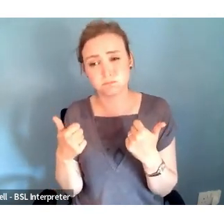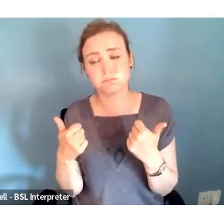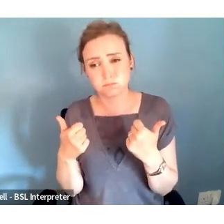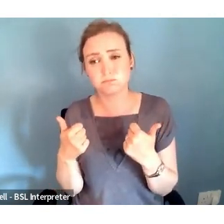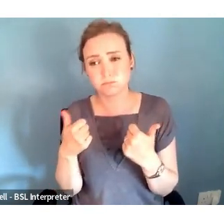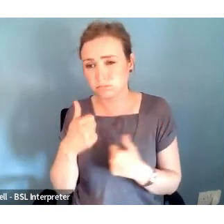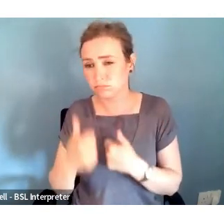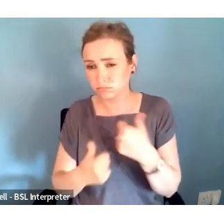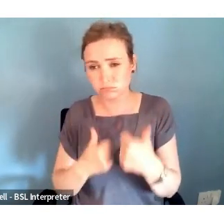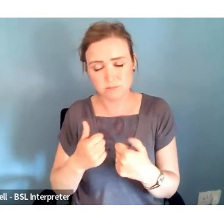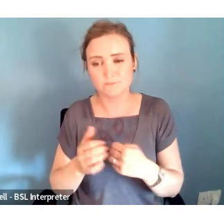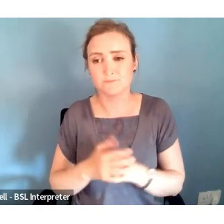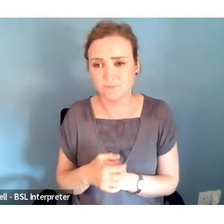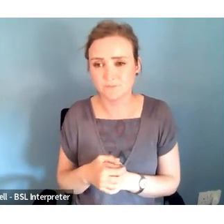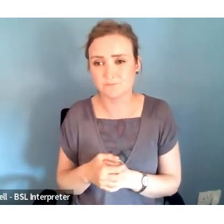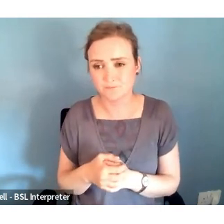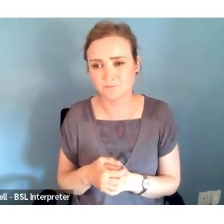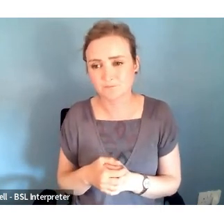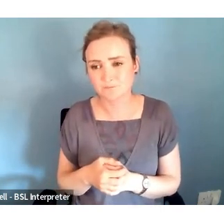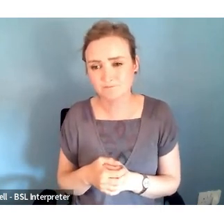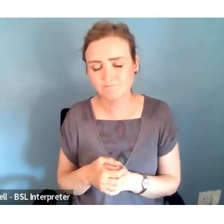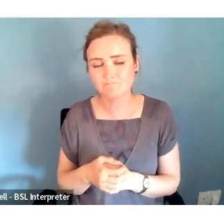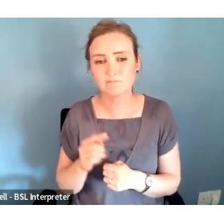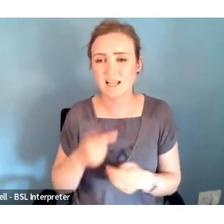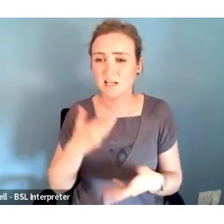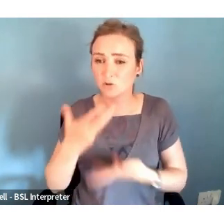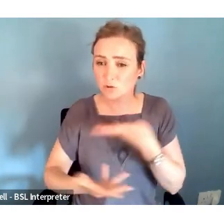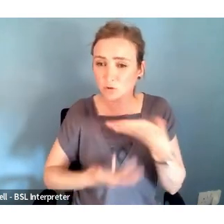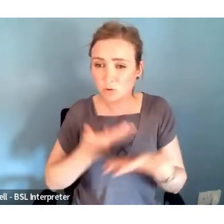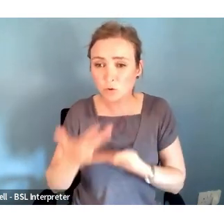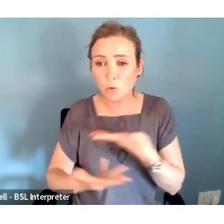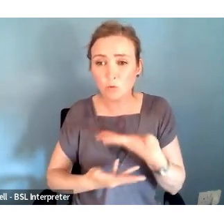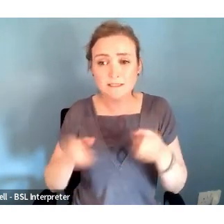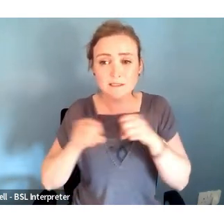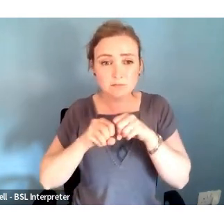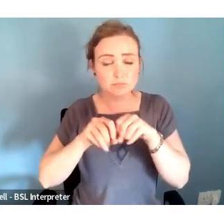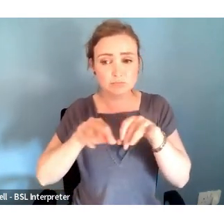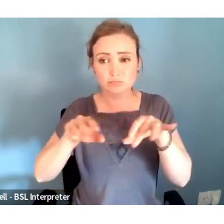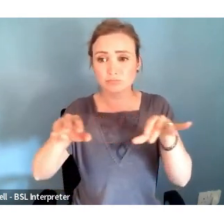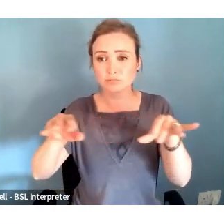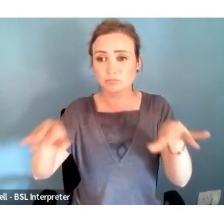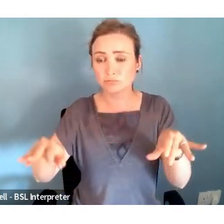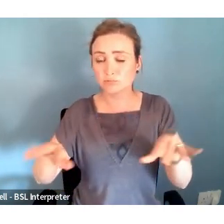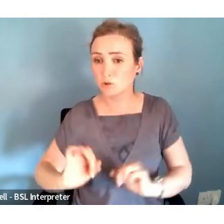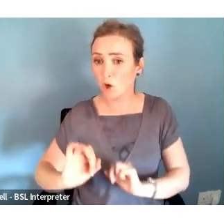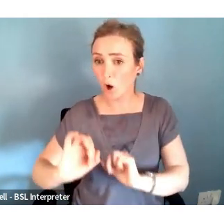, just to get those stories out there, not just on your own website; but on various different